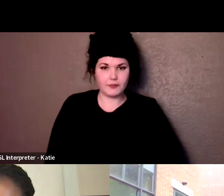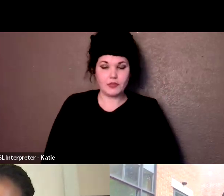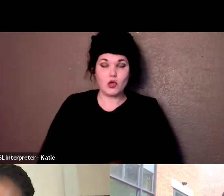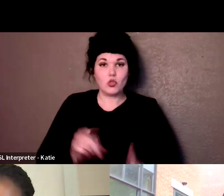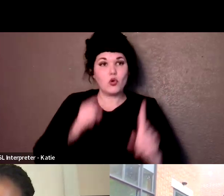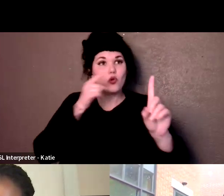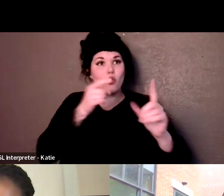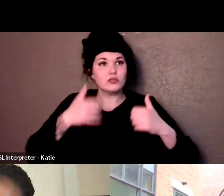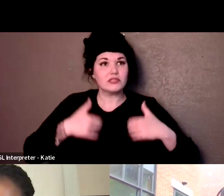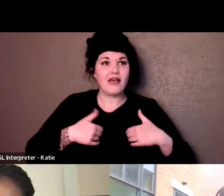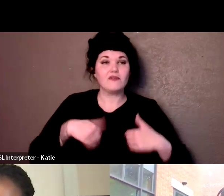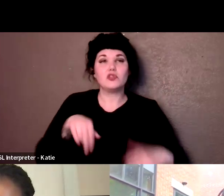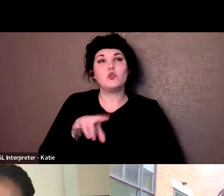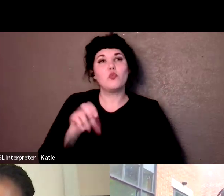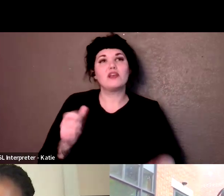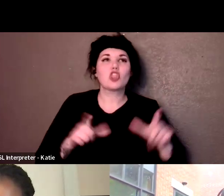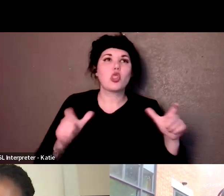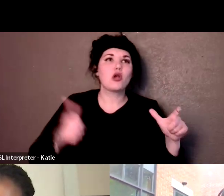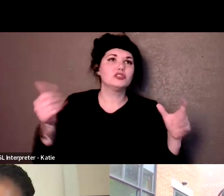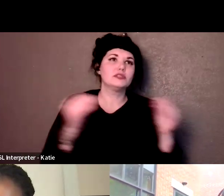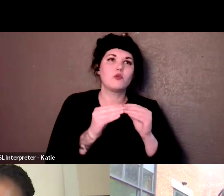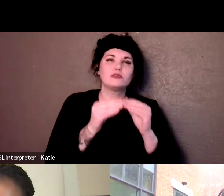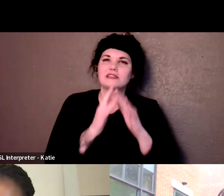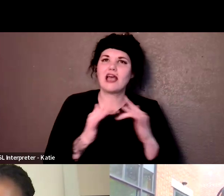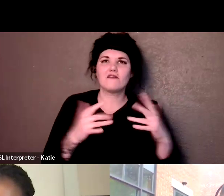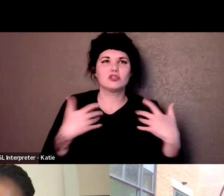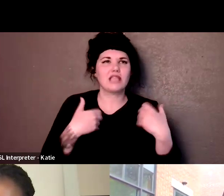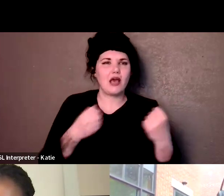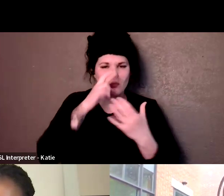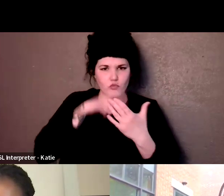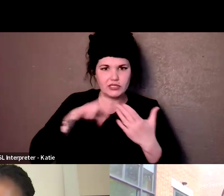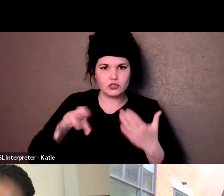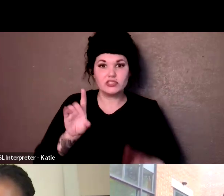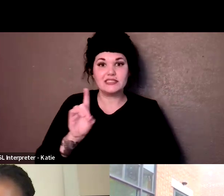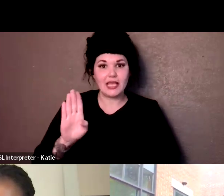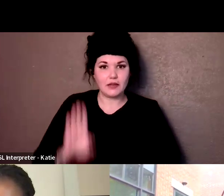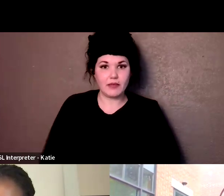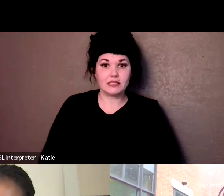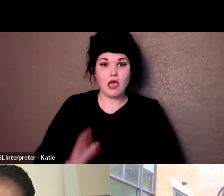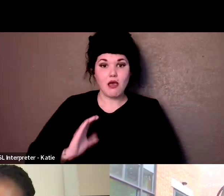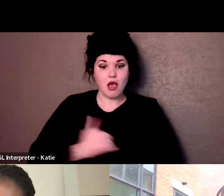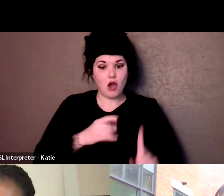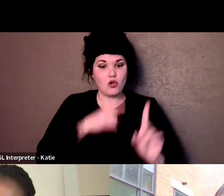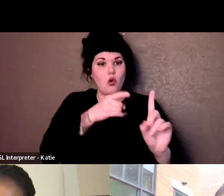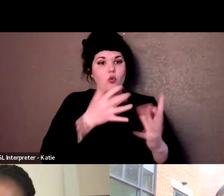diverse health research database with the goal of enrolling 1 million people or more, and I'm so